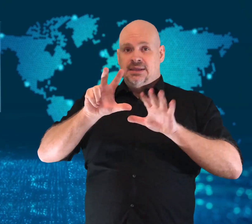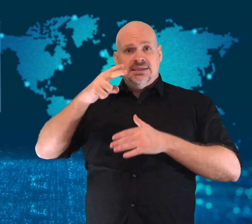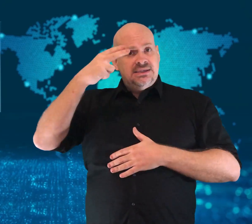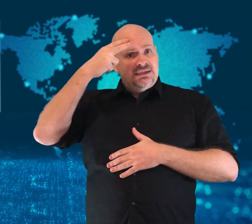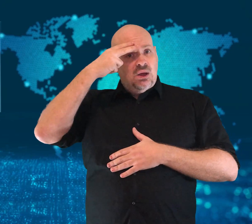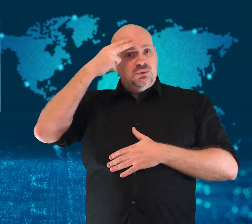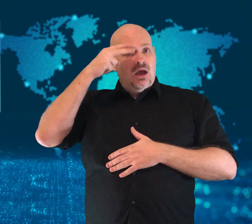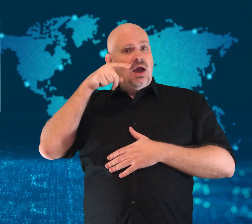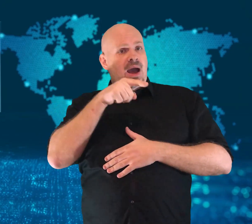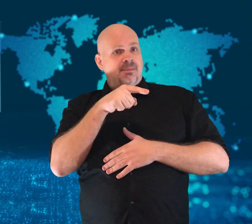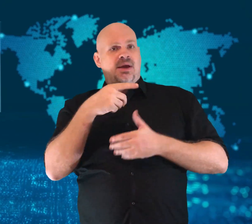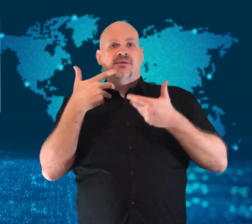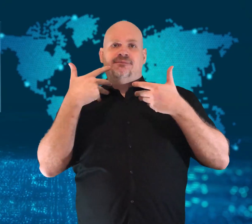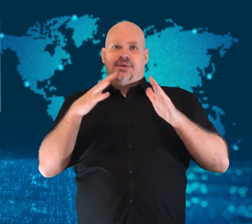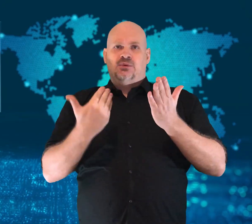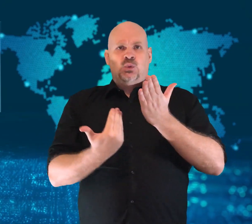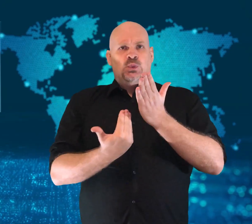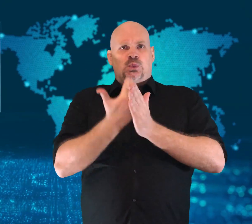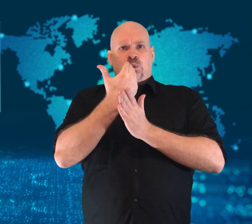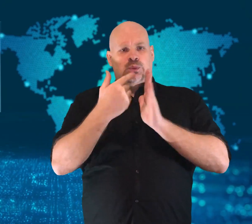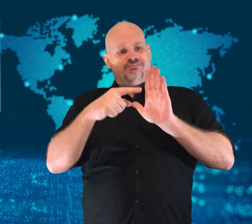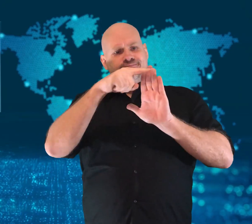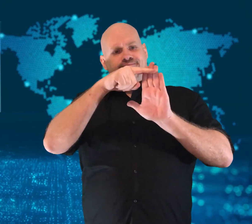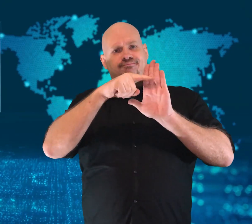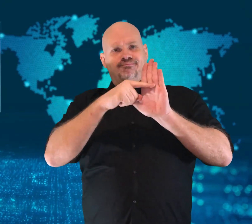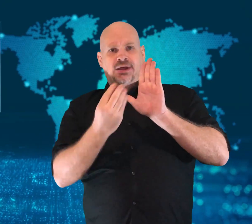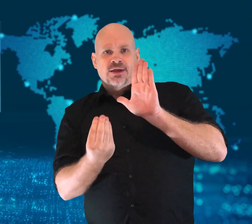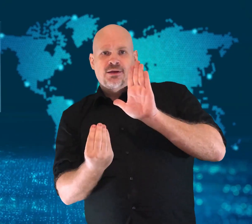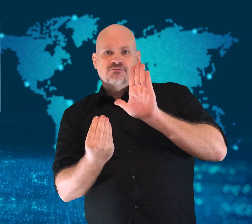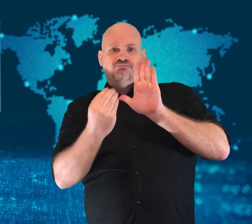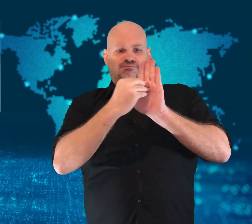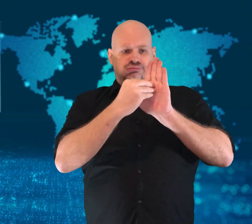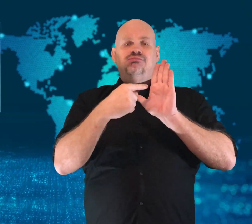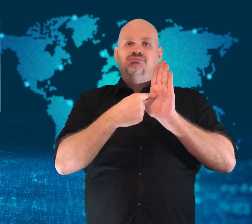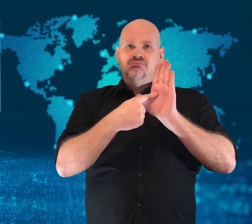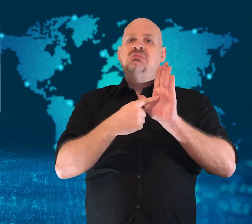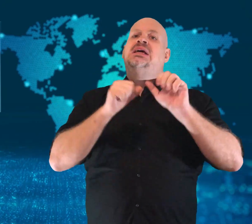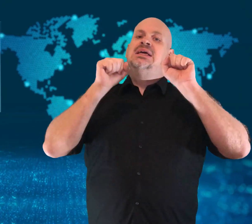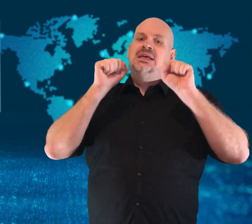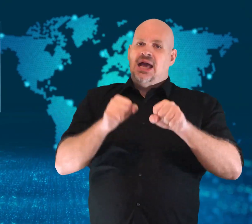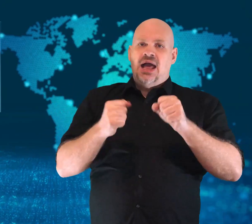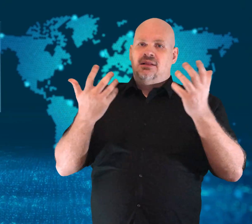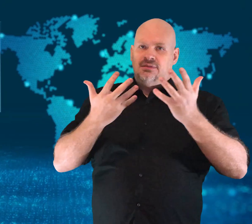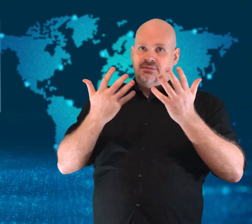which enacts severe punishment for harassment.